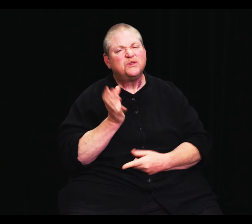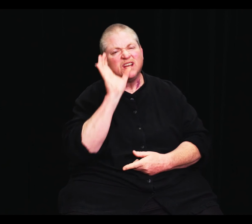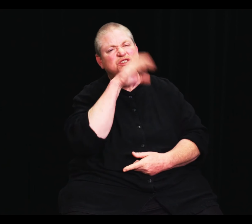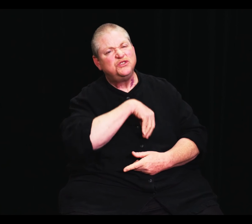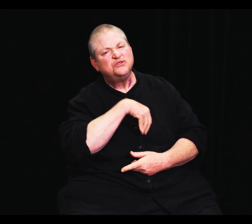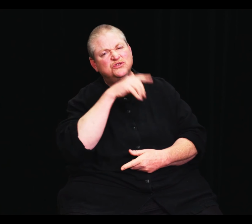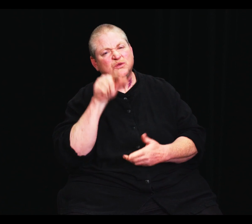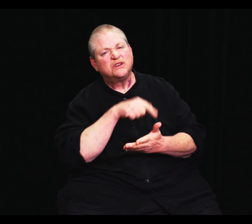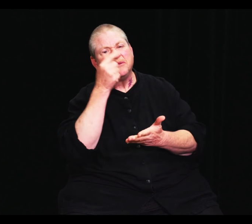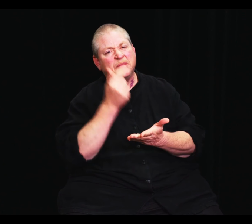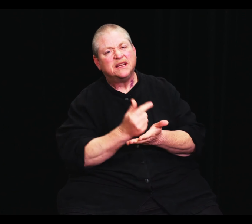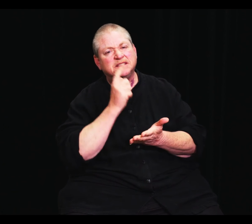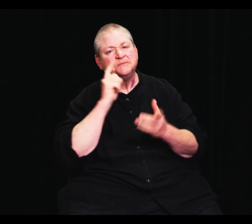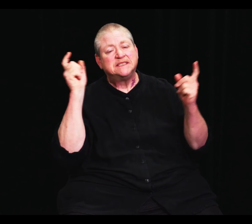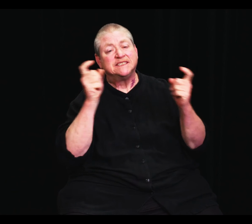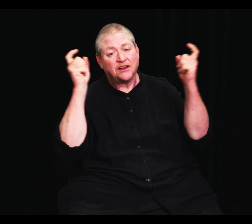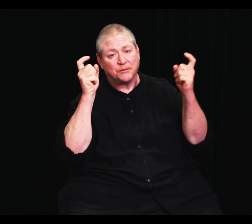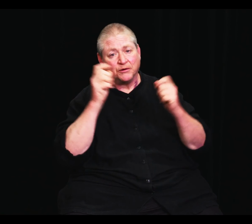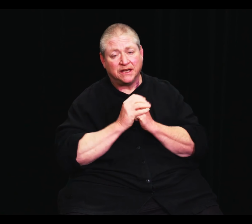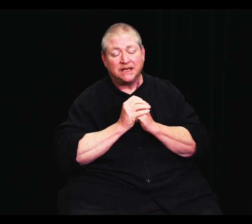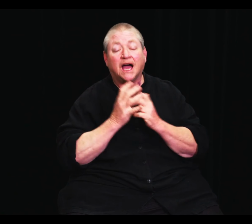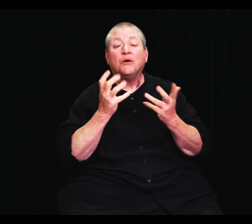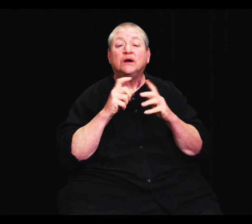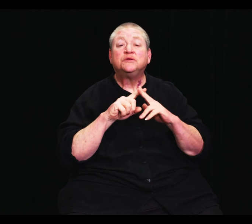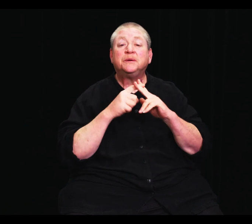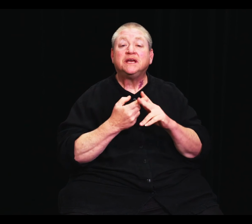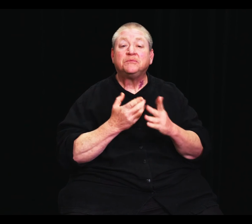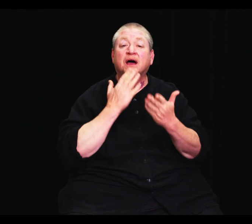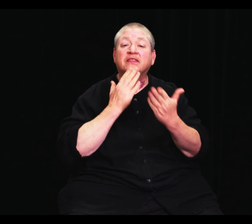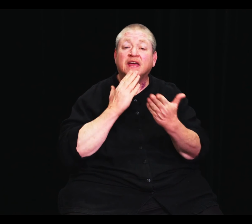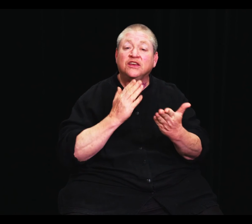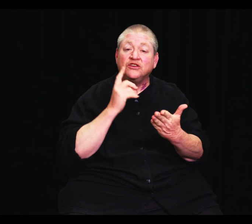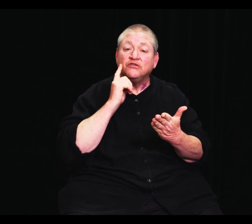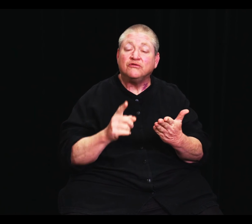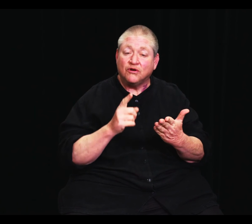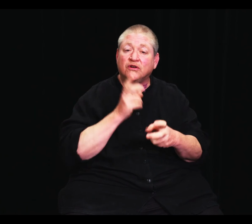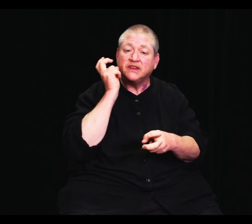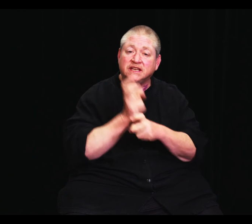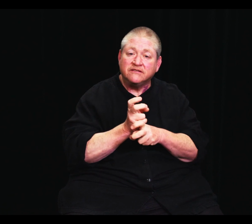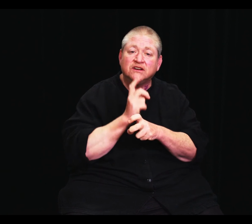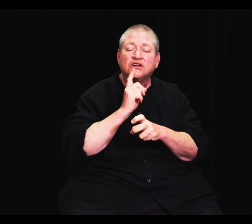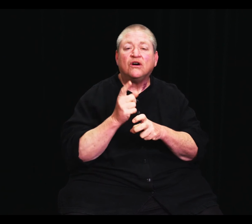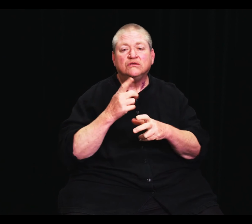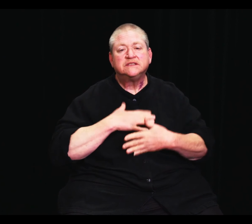families and friends of the graduates. Welcome to a most unusual commencement ceremony.